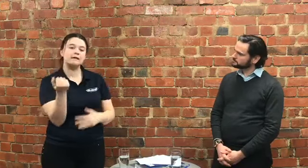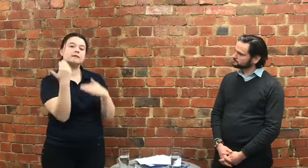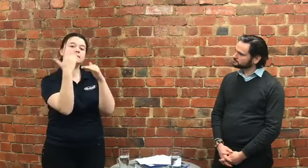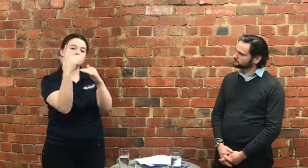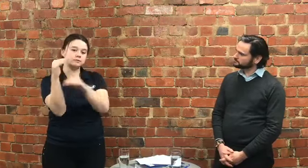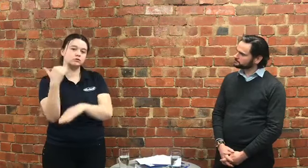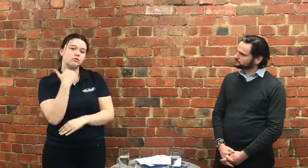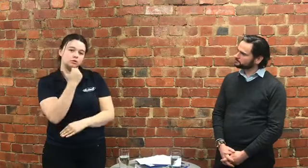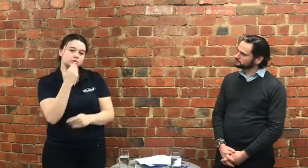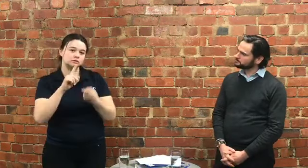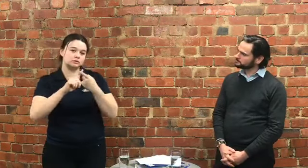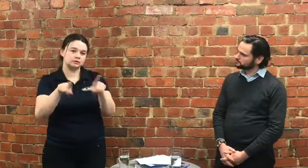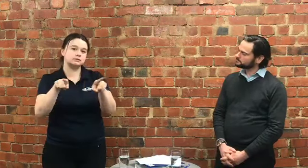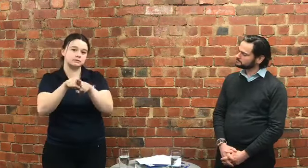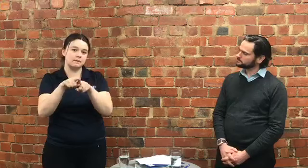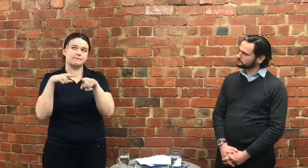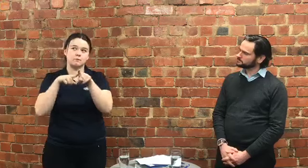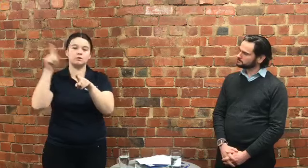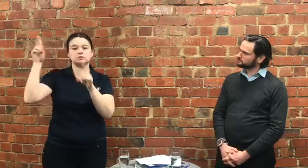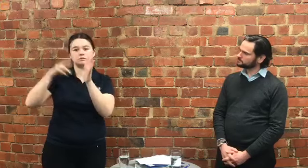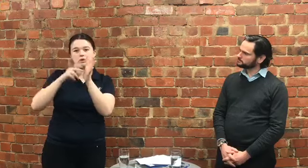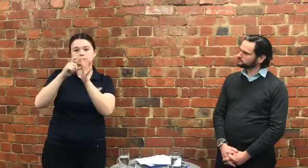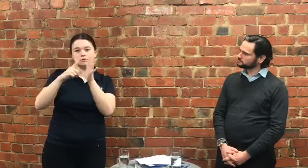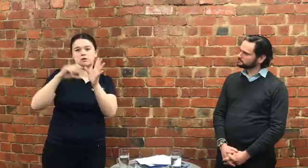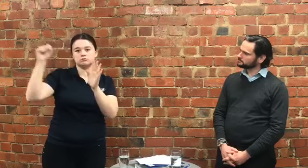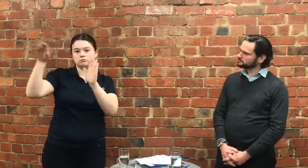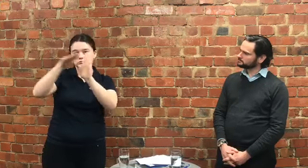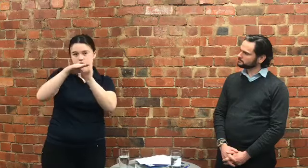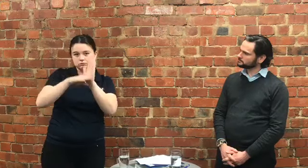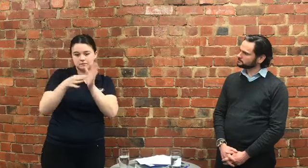for various services, there's limited amounts